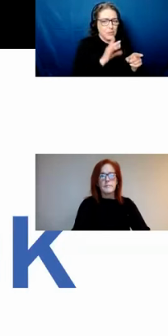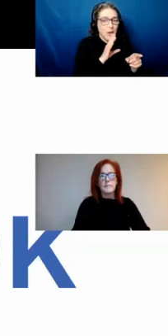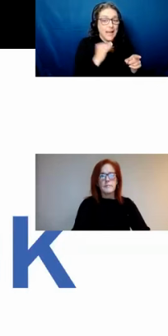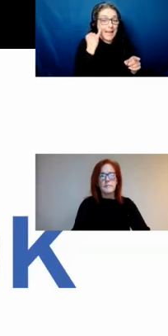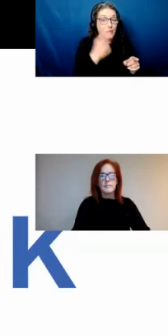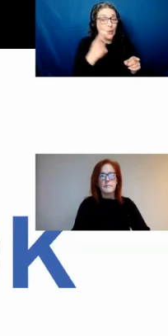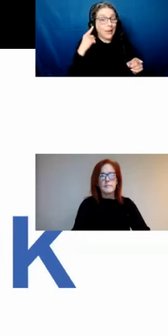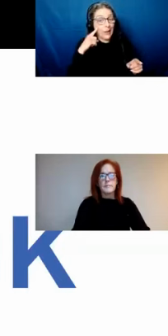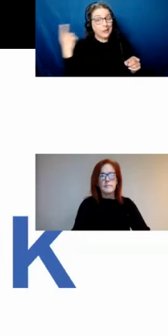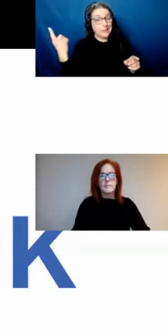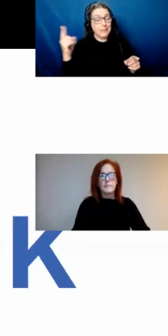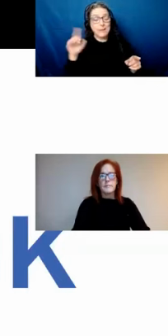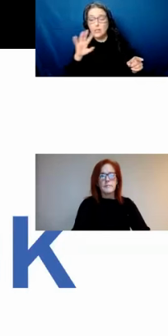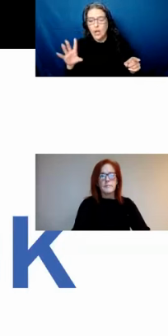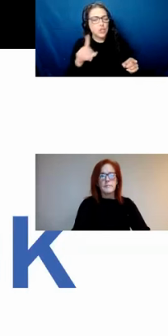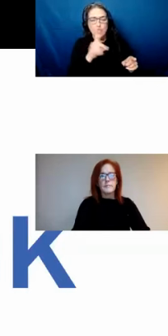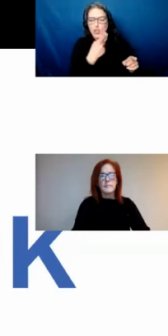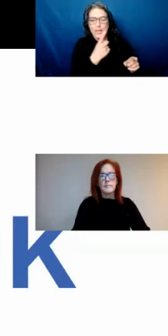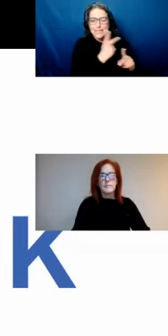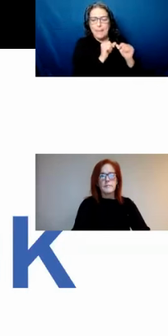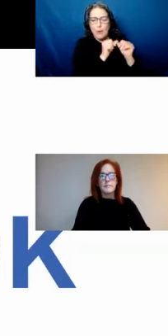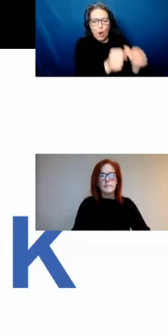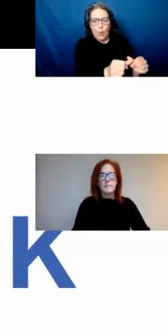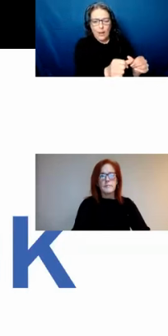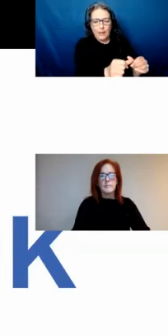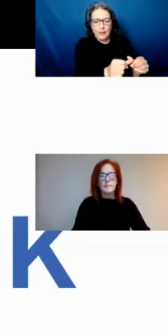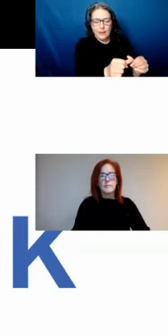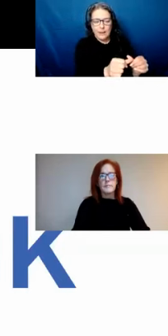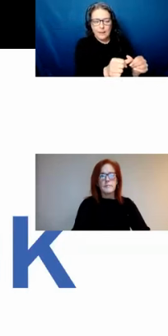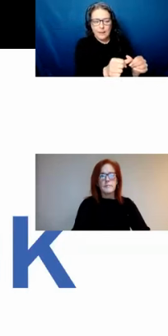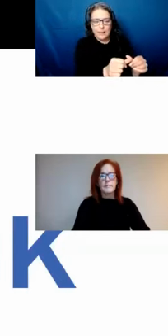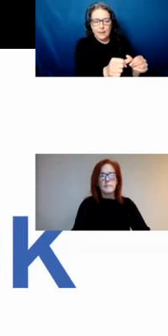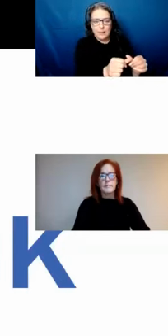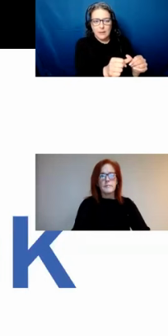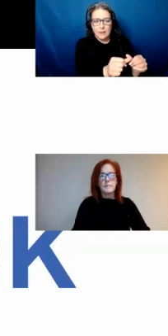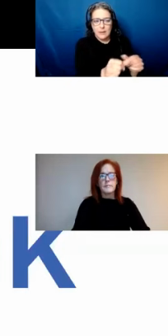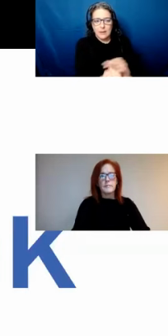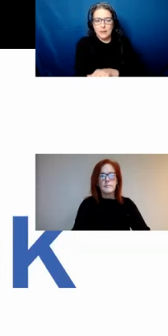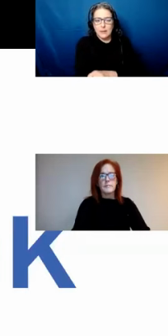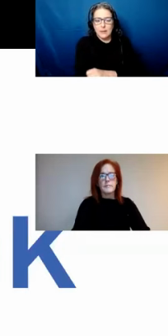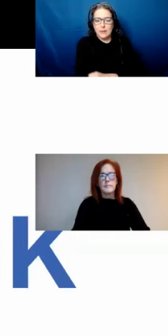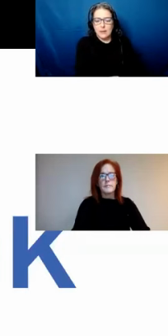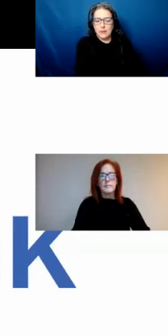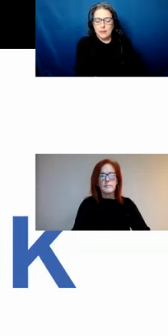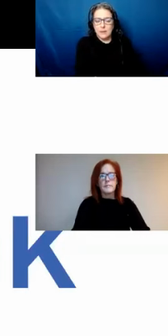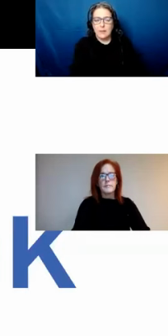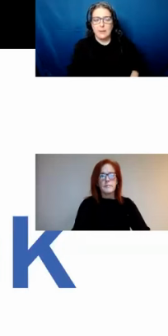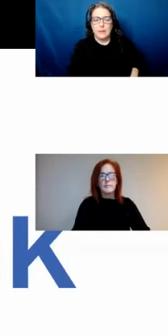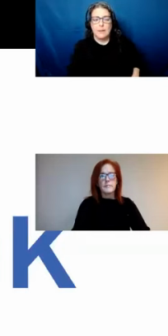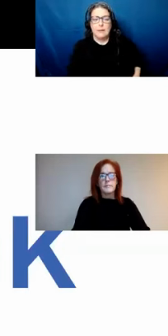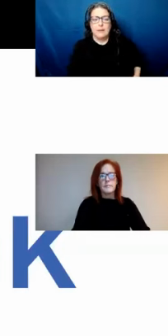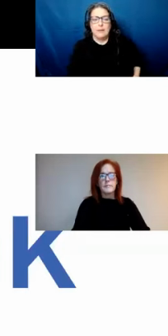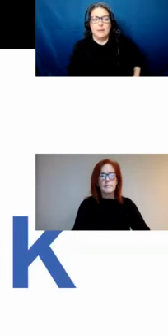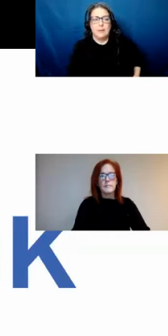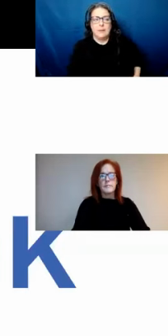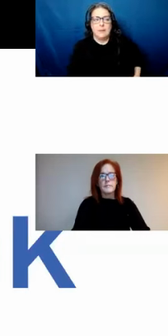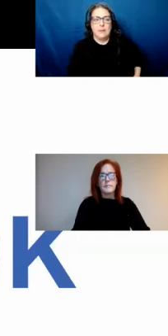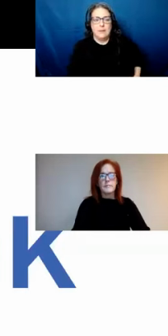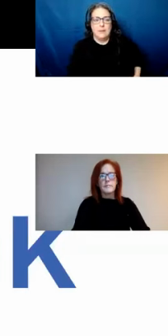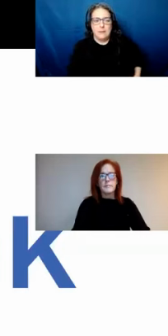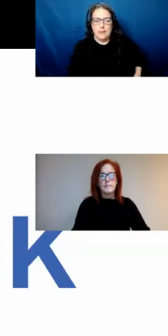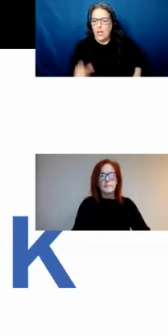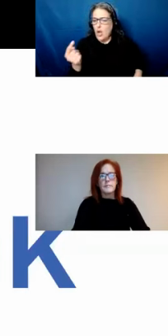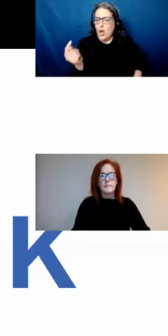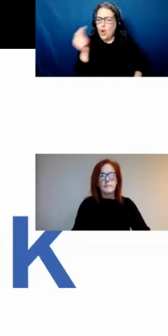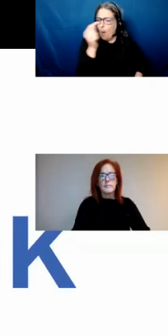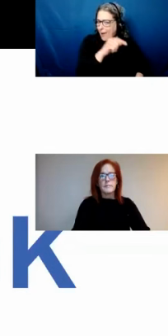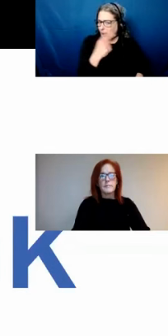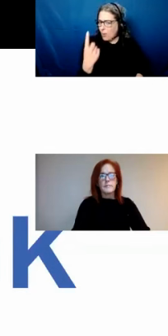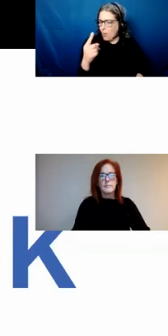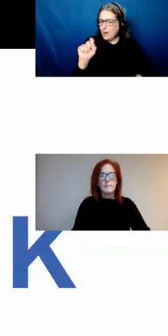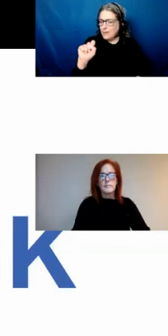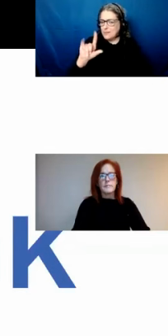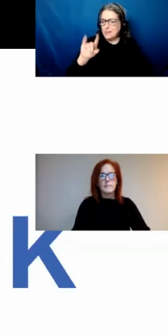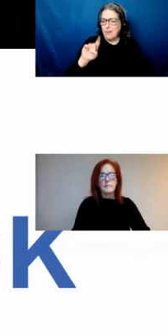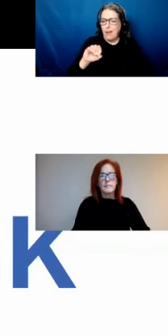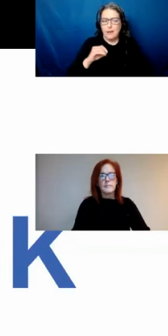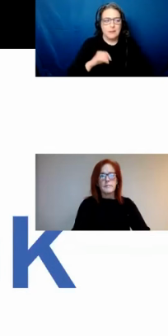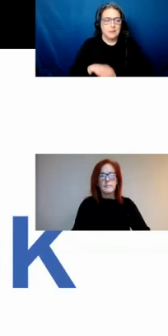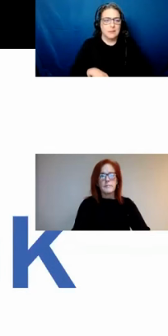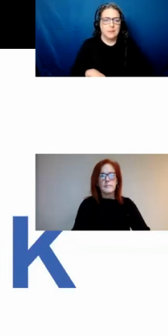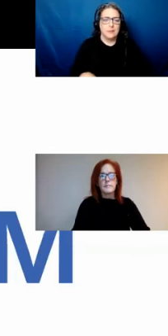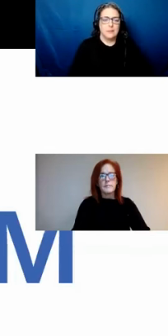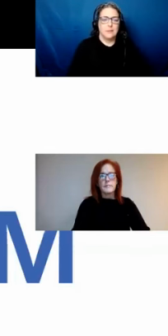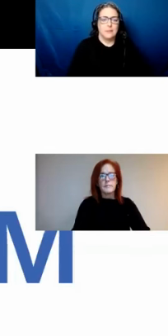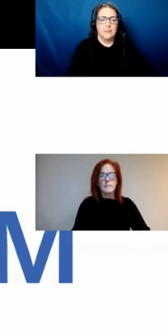So for Community Development Block Grant, this is the approximate divisions that we will be seeing in this budget. And so -- okay.